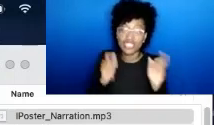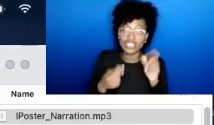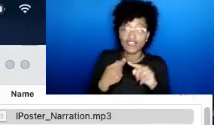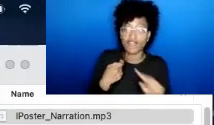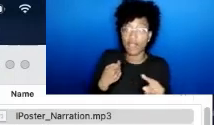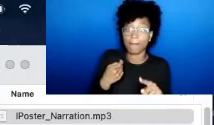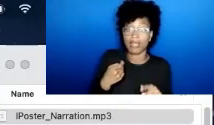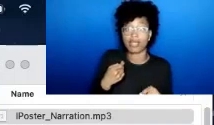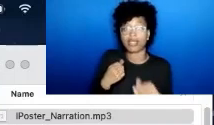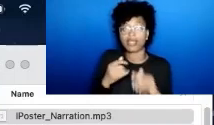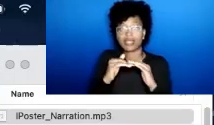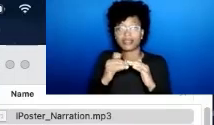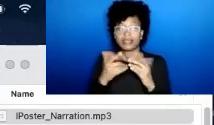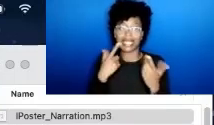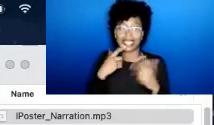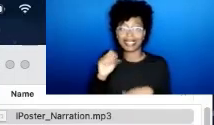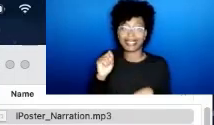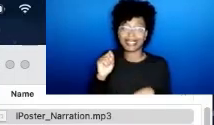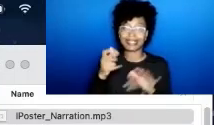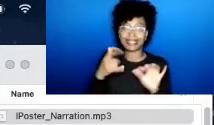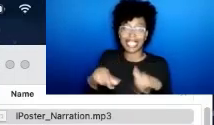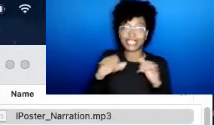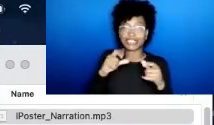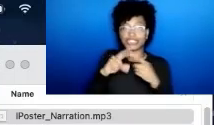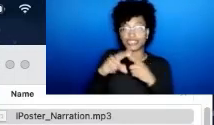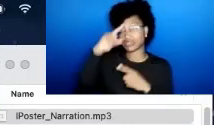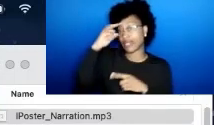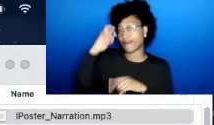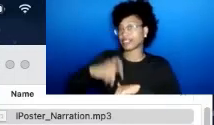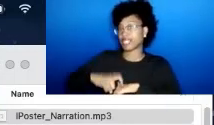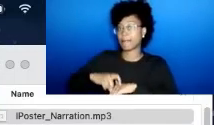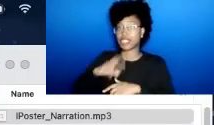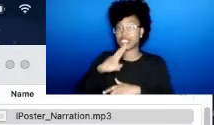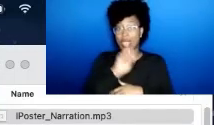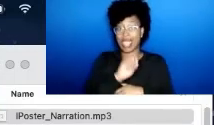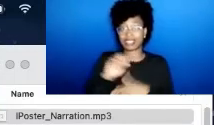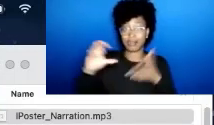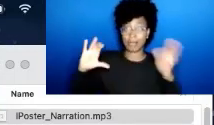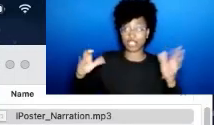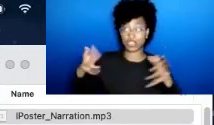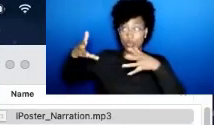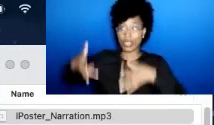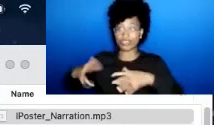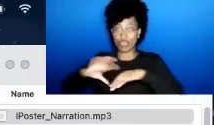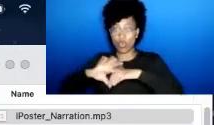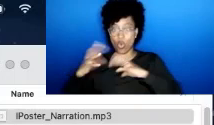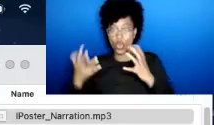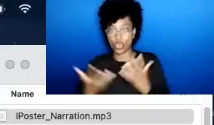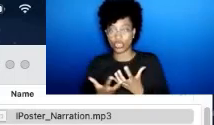07:16:18 to summertime, between the US and the rest of the world, the dates and times